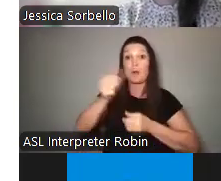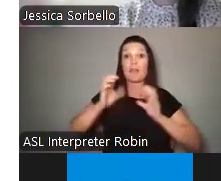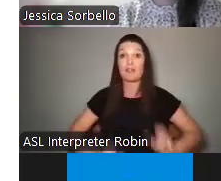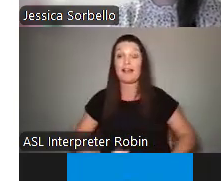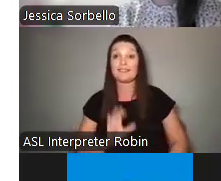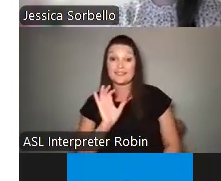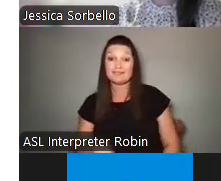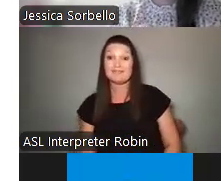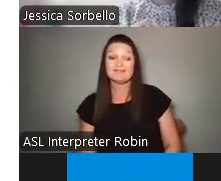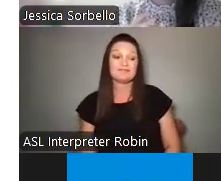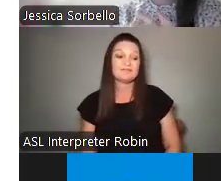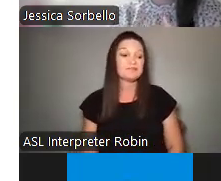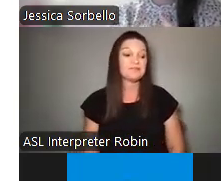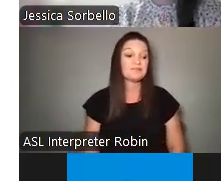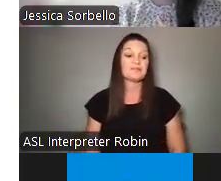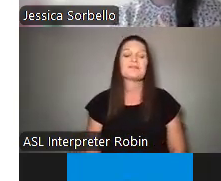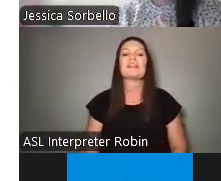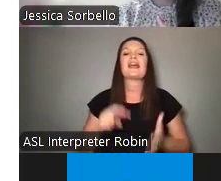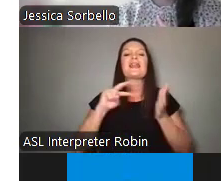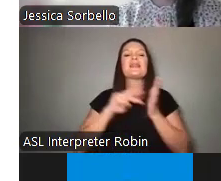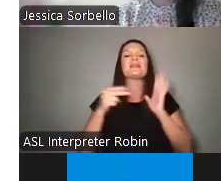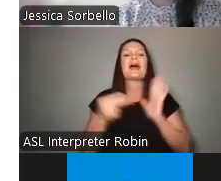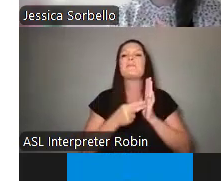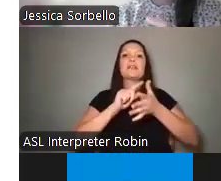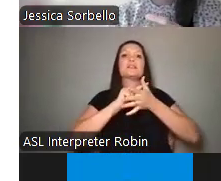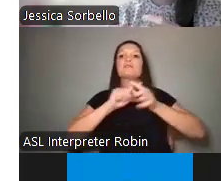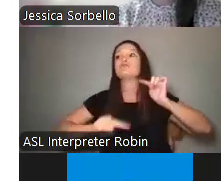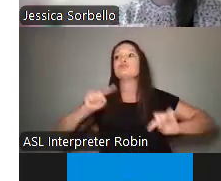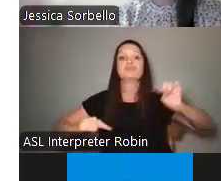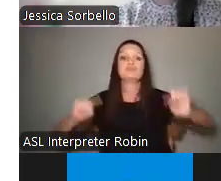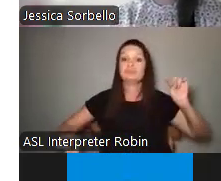again look at the importance of everybody having access to